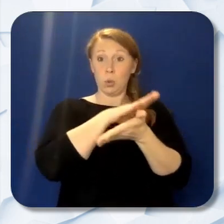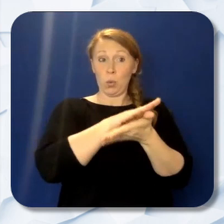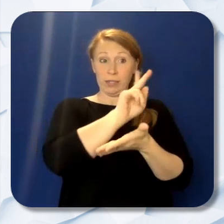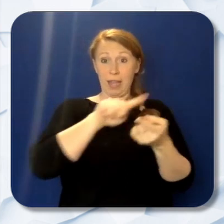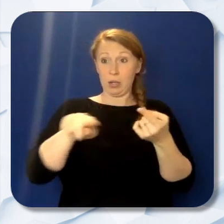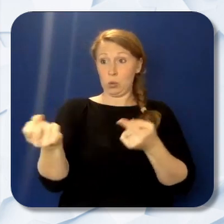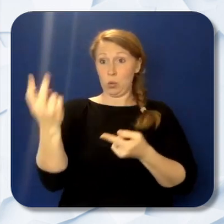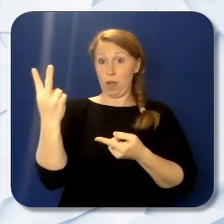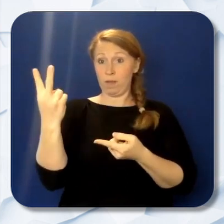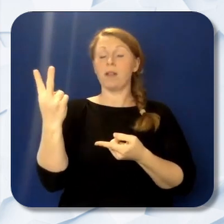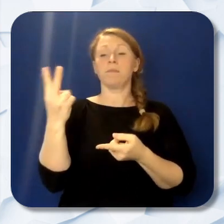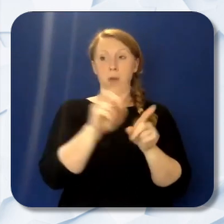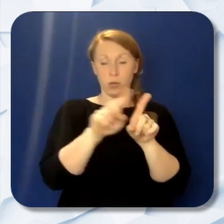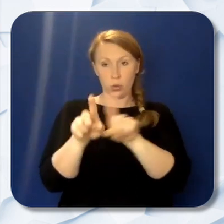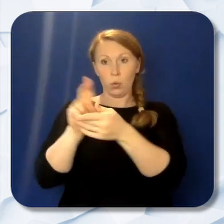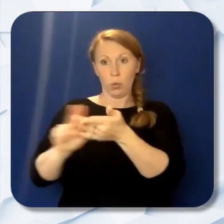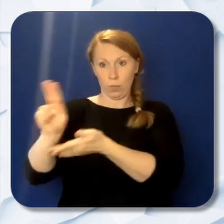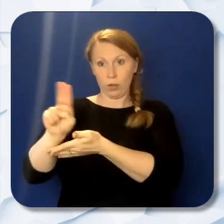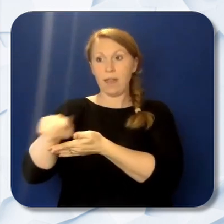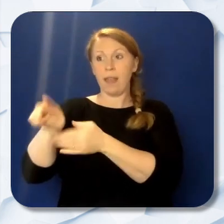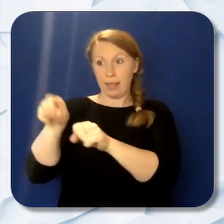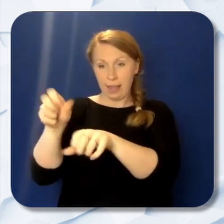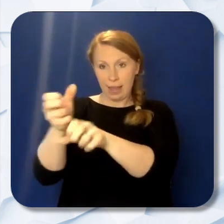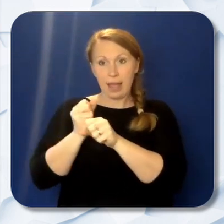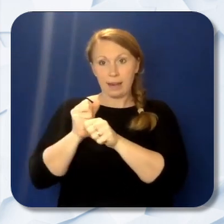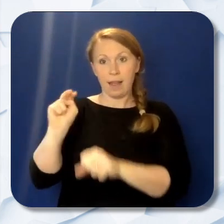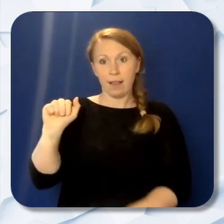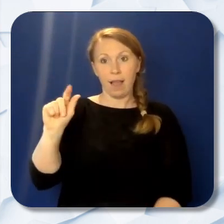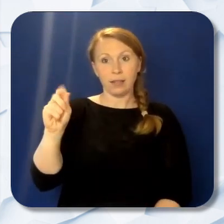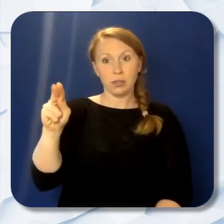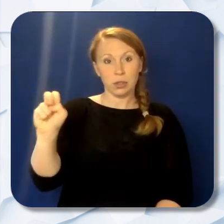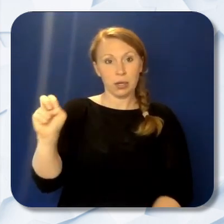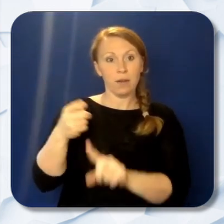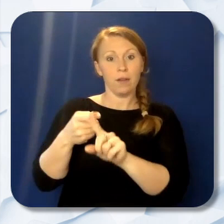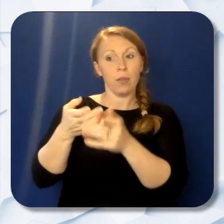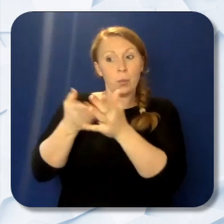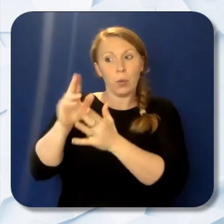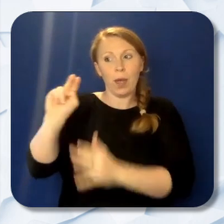universities are eligible to receive naloxone through the NDP. And so, the way it works is,